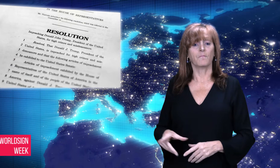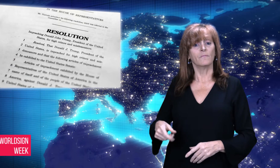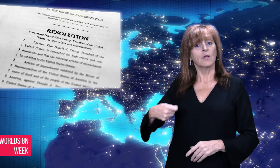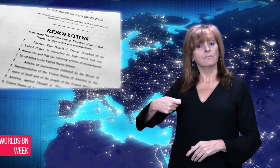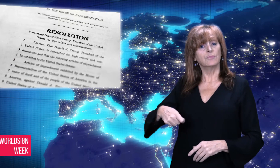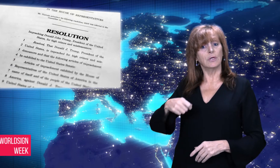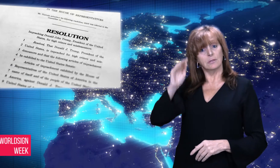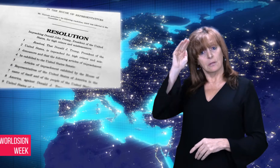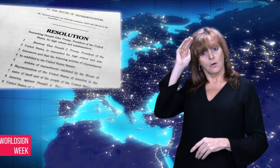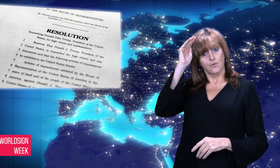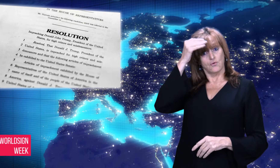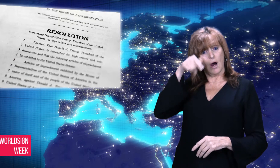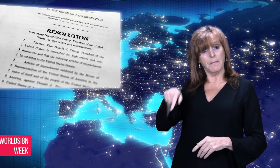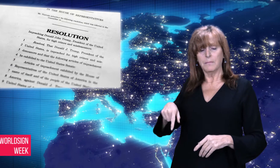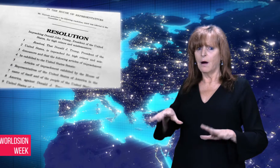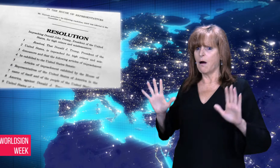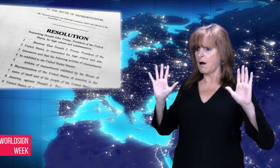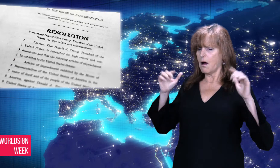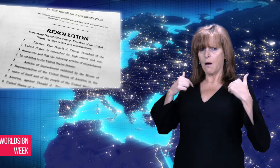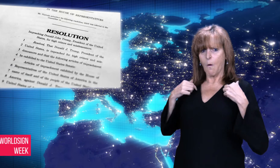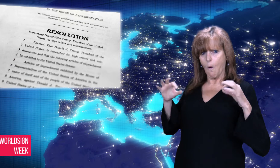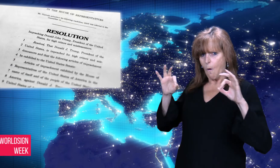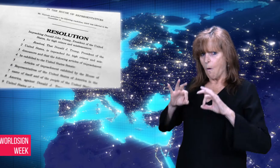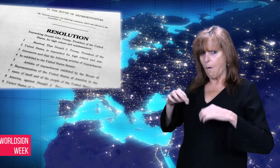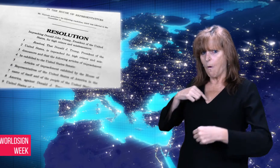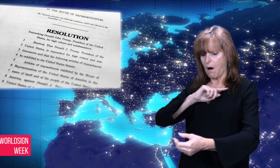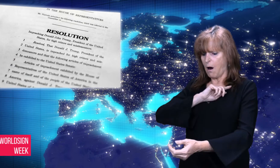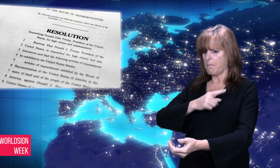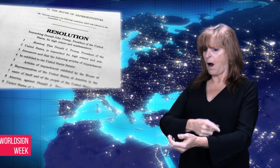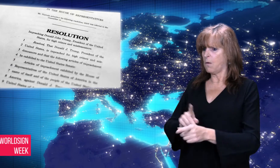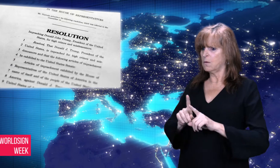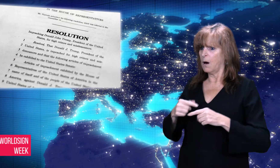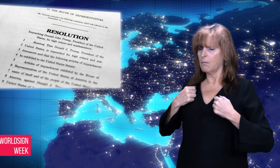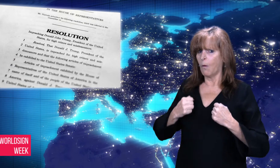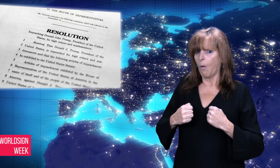abusing his powers as president.